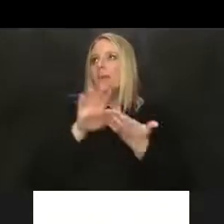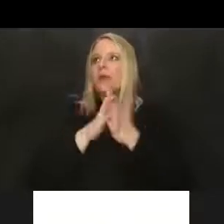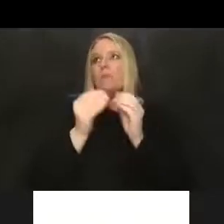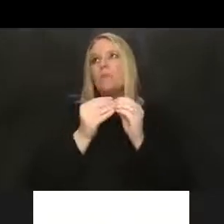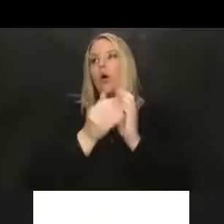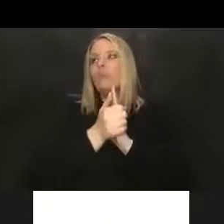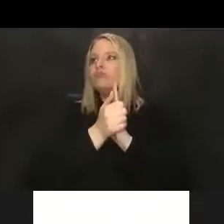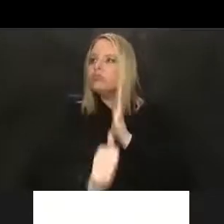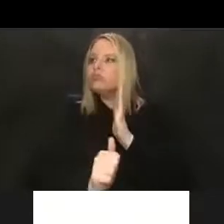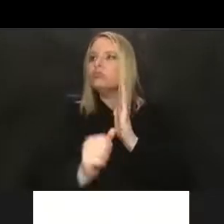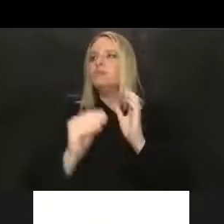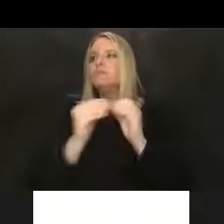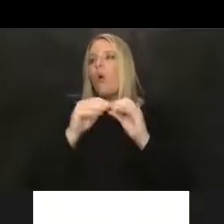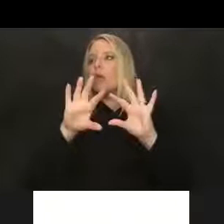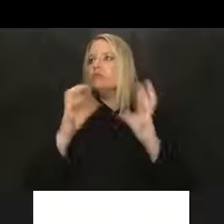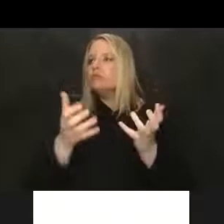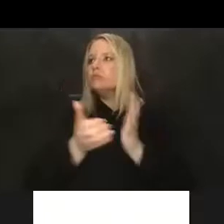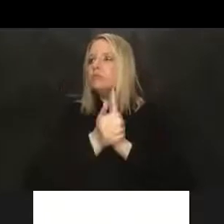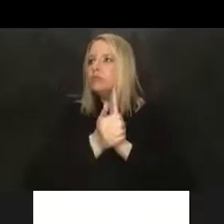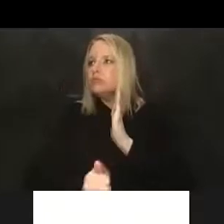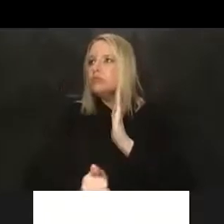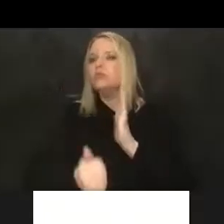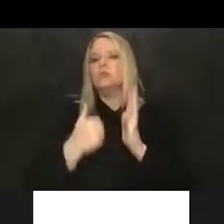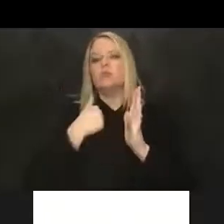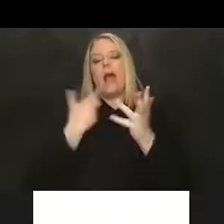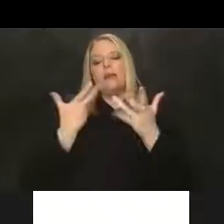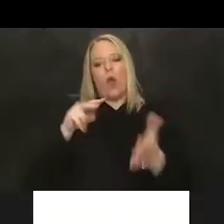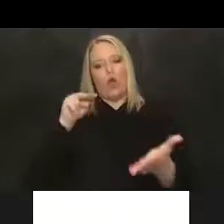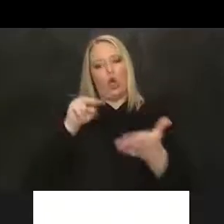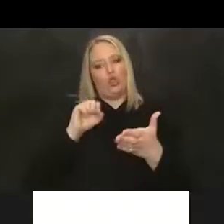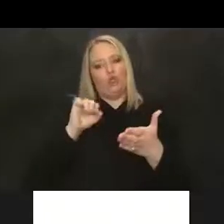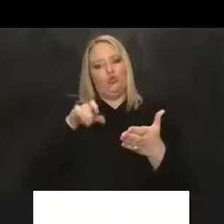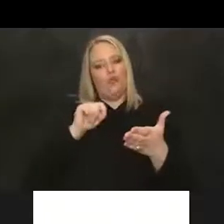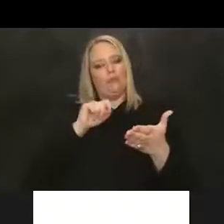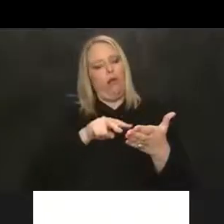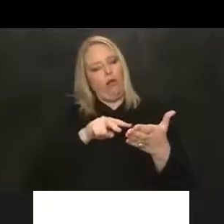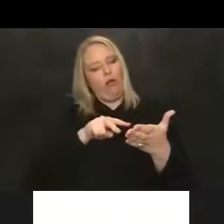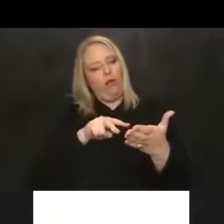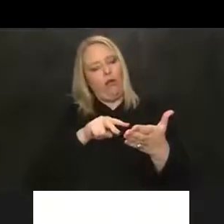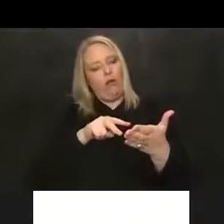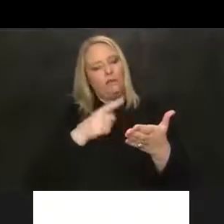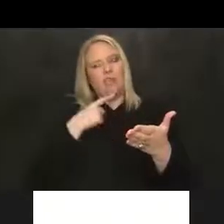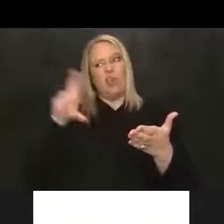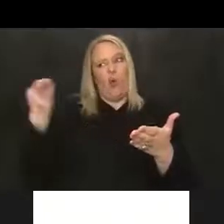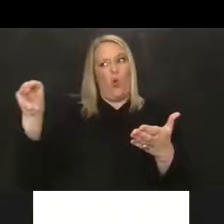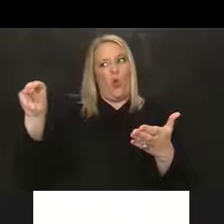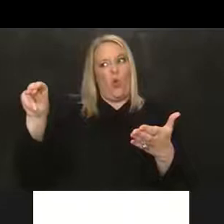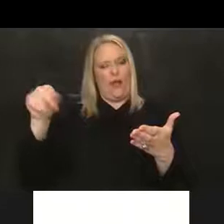I didn't want to look at a script and say no to it because I was afraid of it, or because